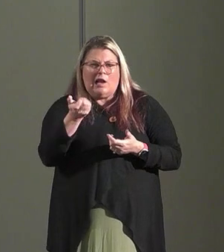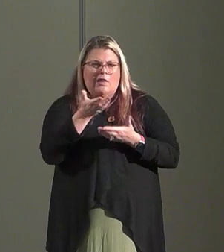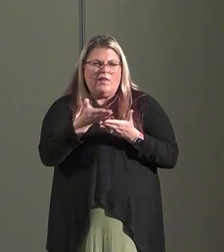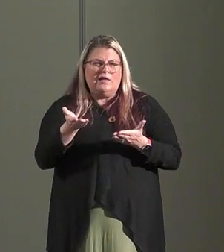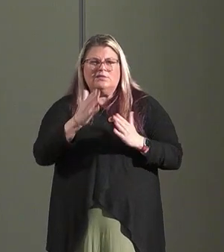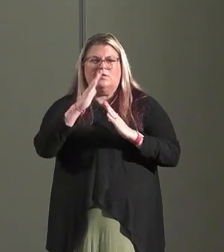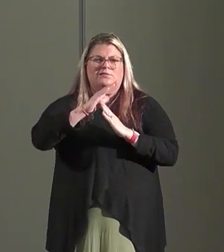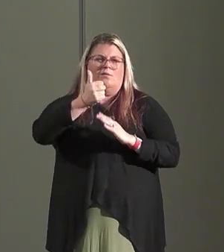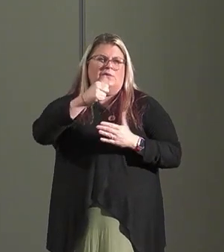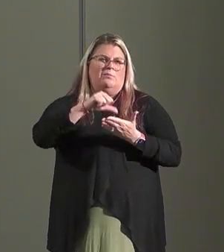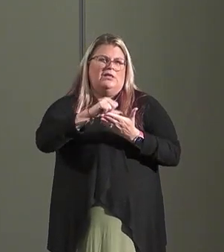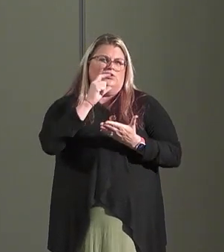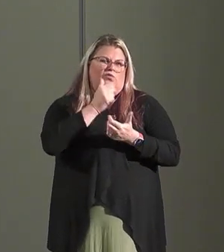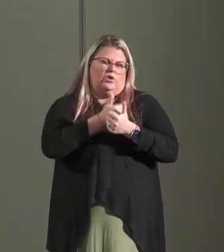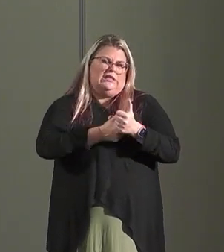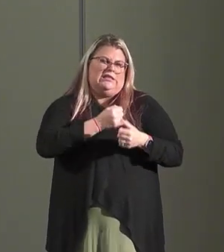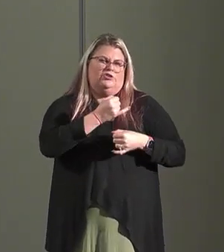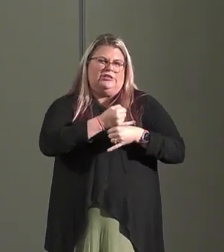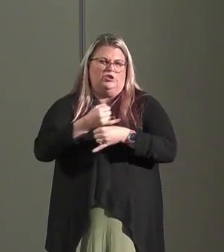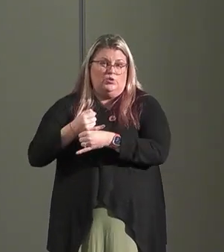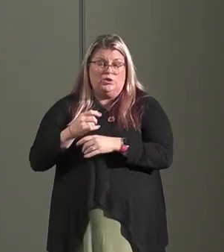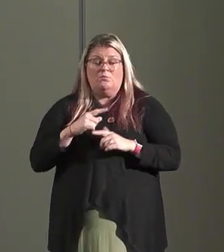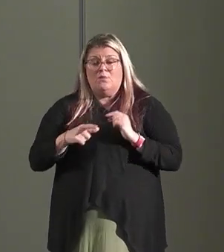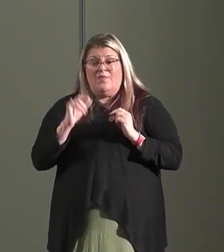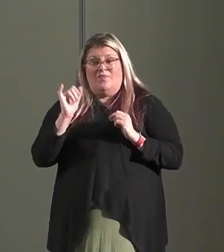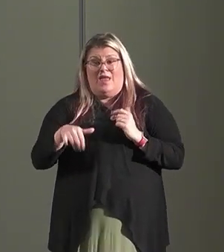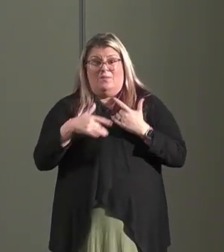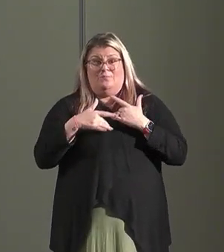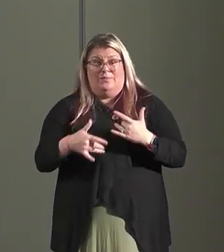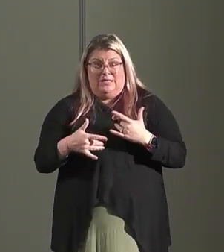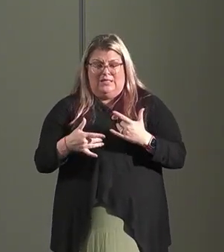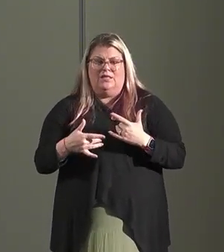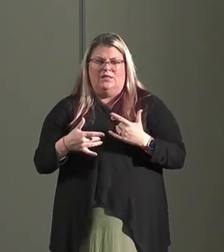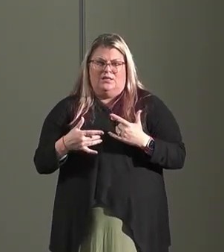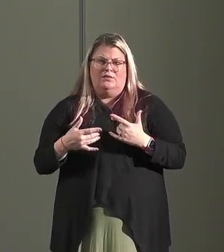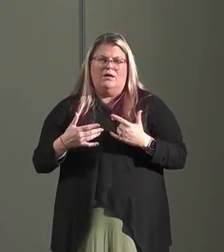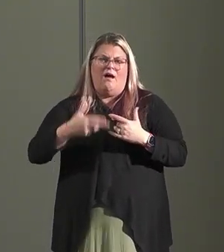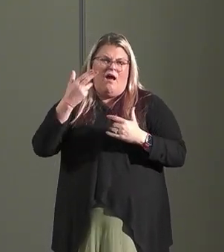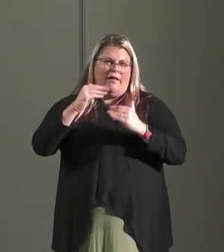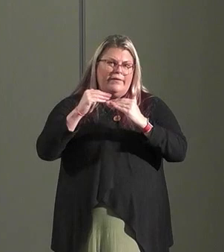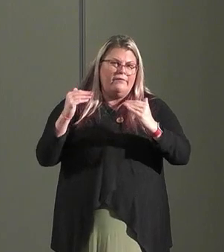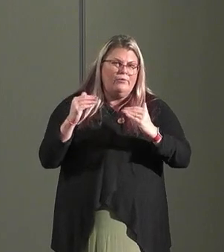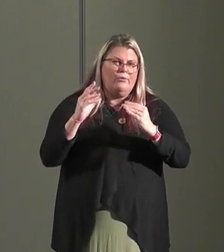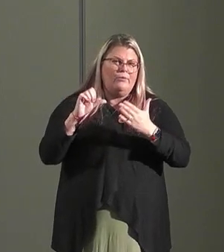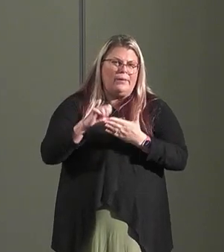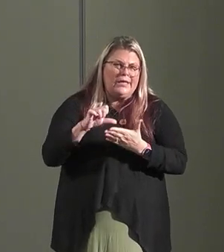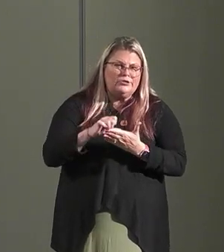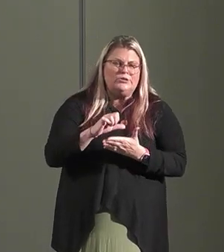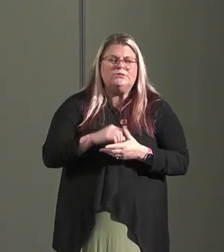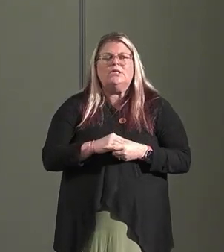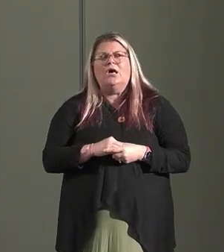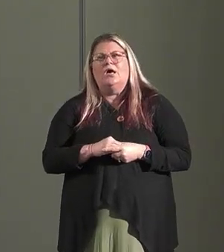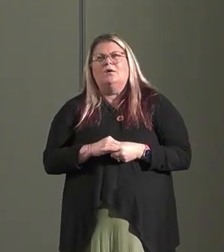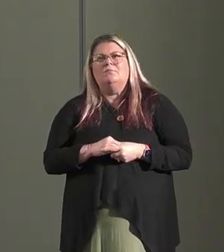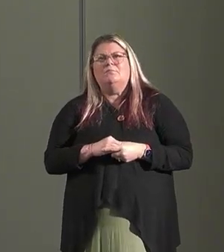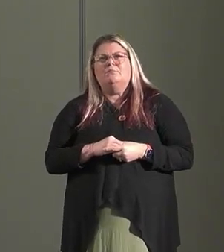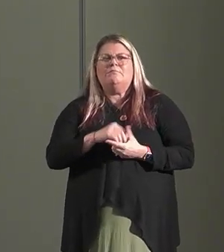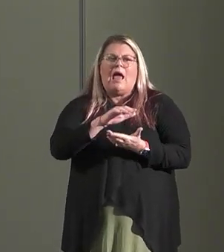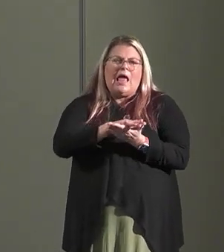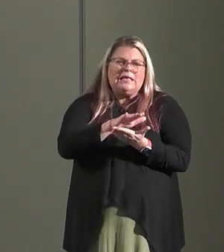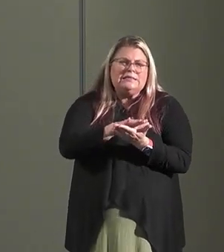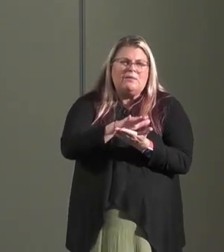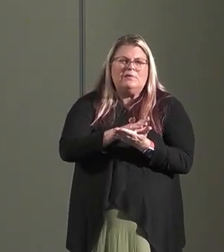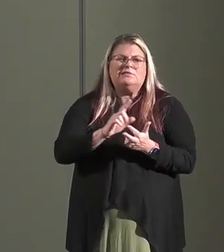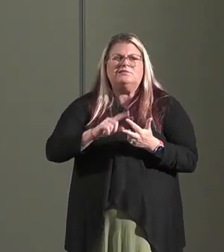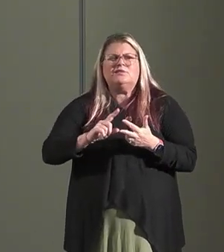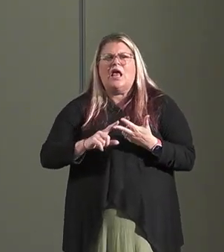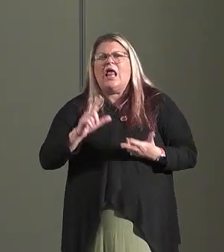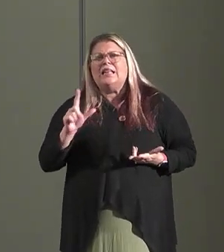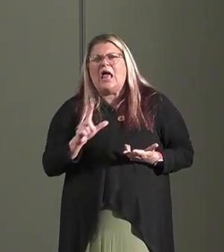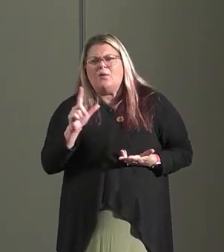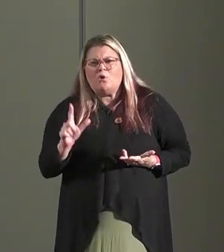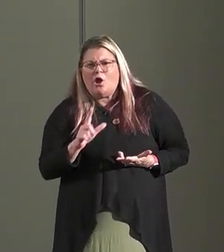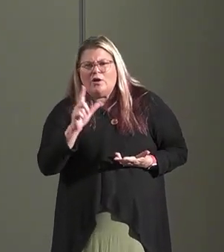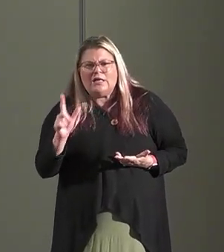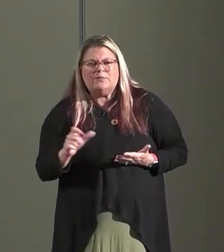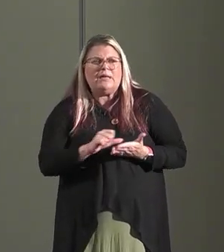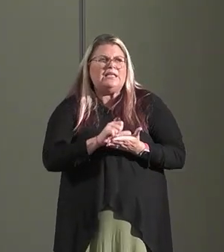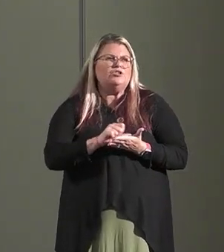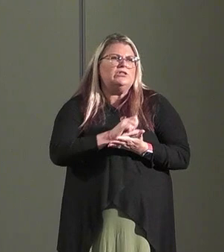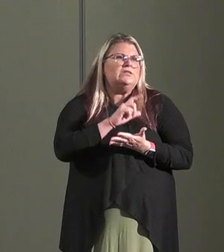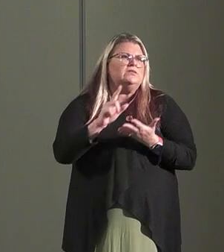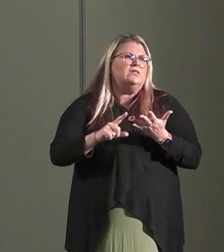for the institution that is high-level home page. Academic libraries, pages that rise to the top.